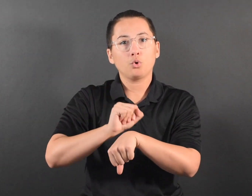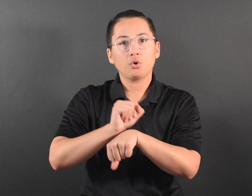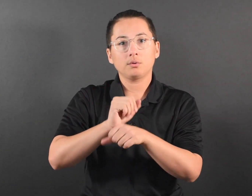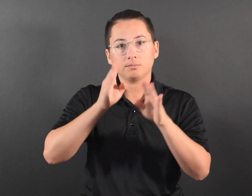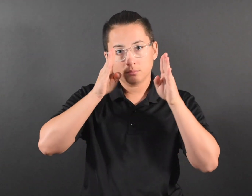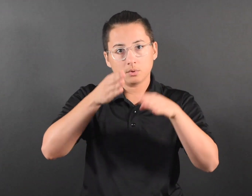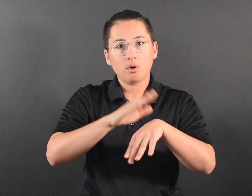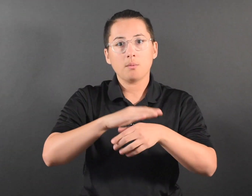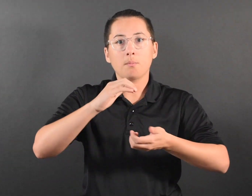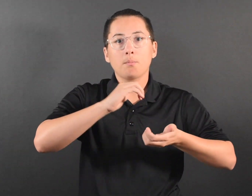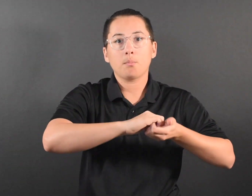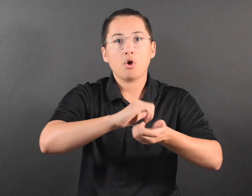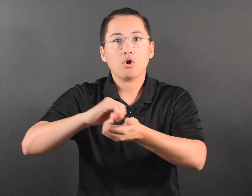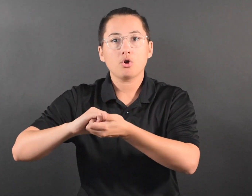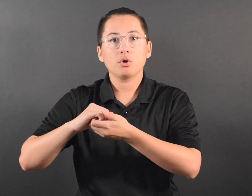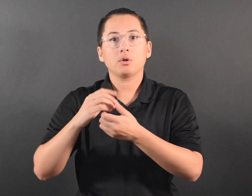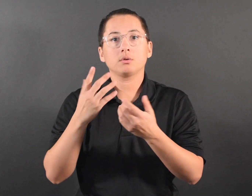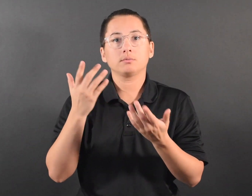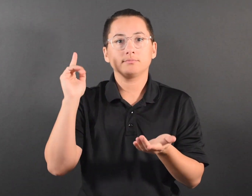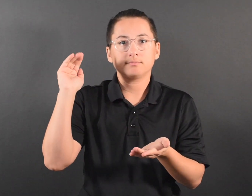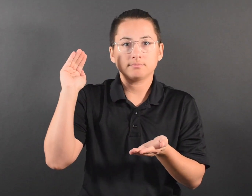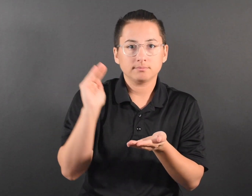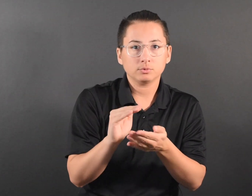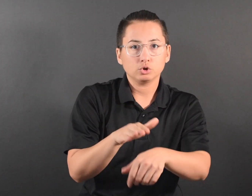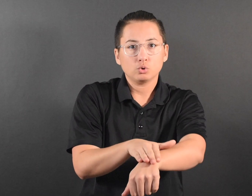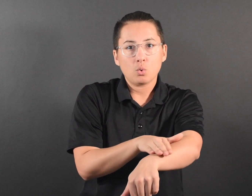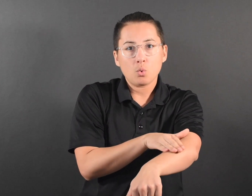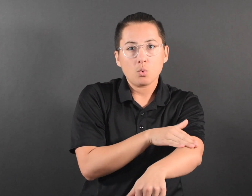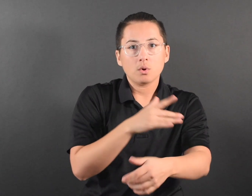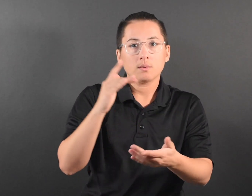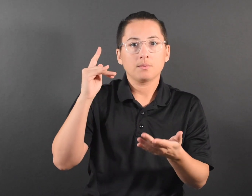with partners to slow the development and spread of antibiotic resistance.